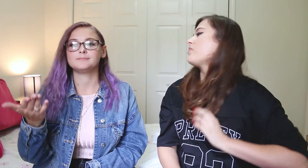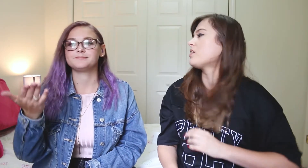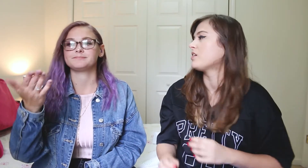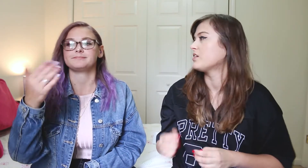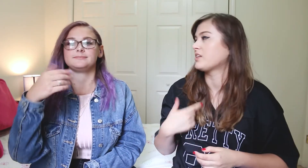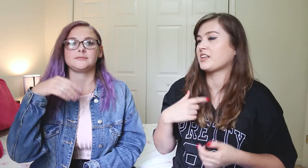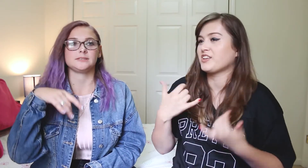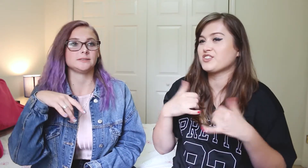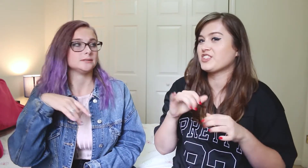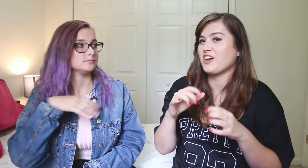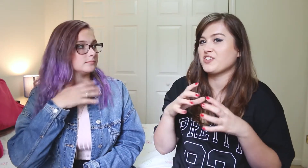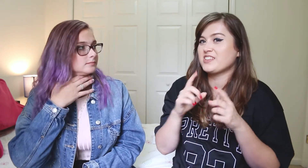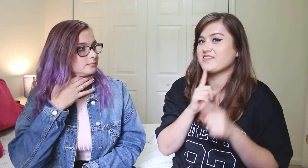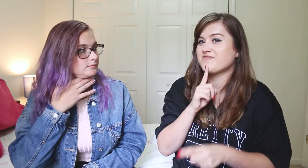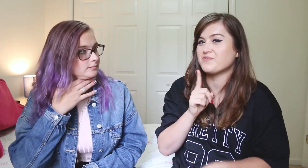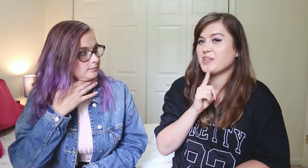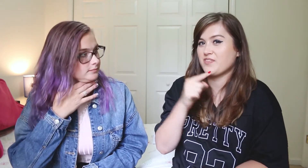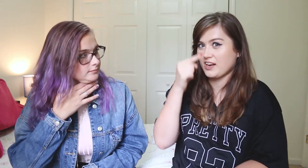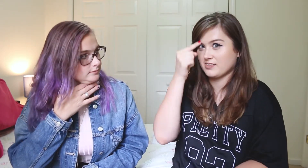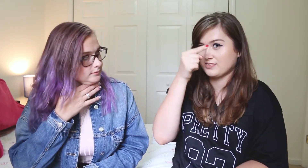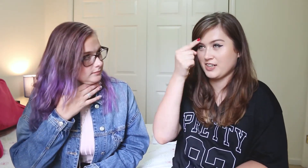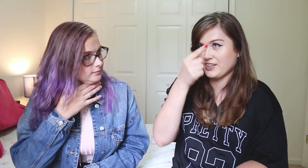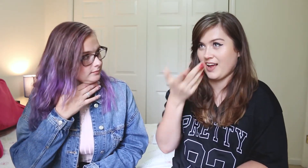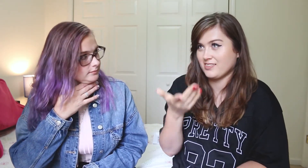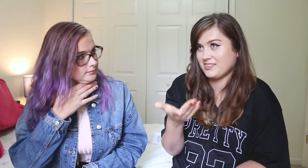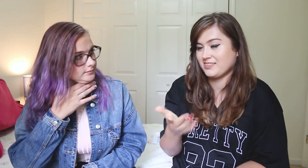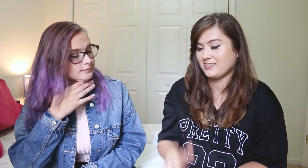I was still really hearing minded.